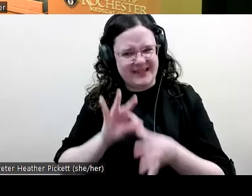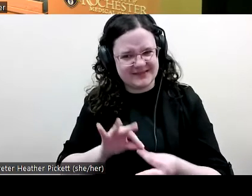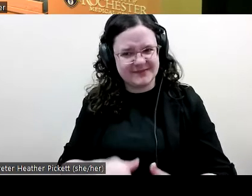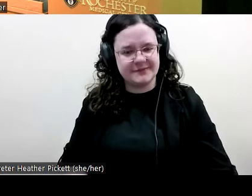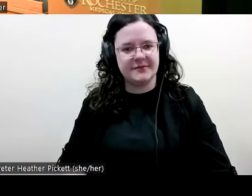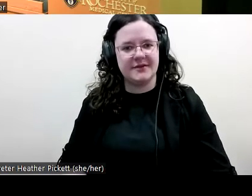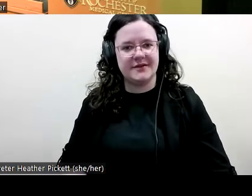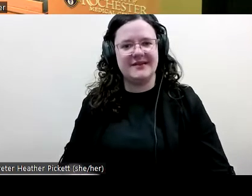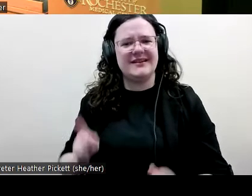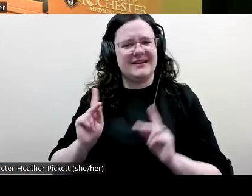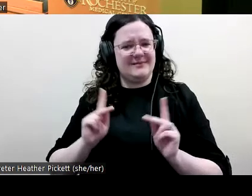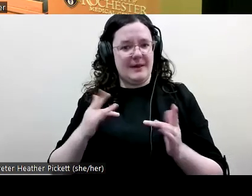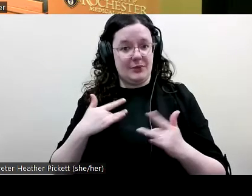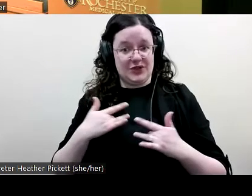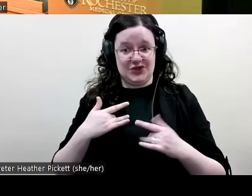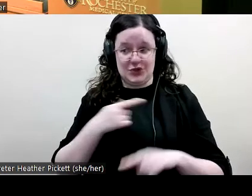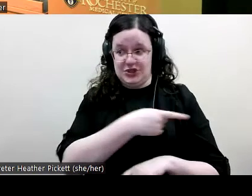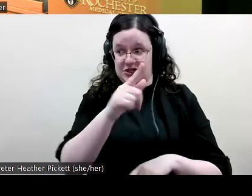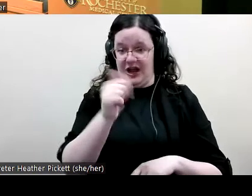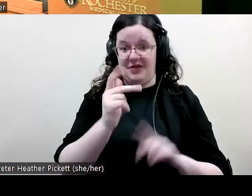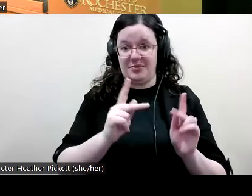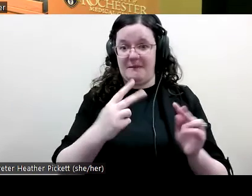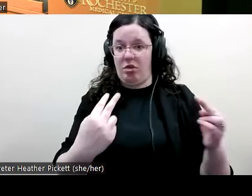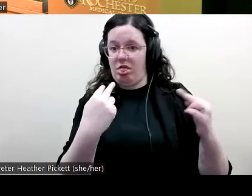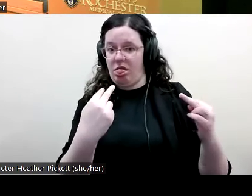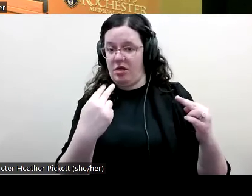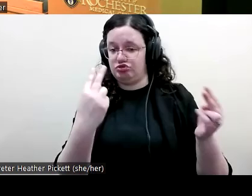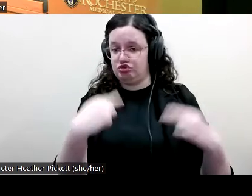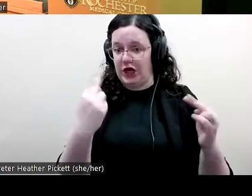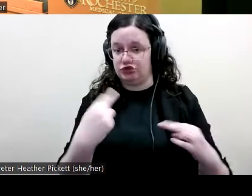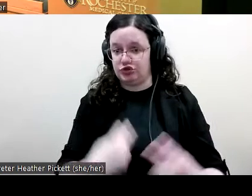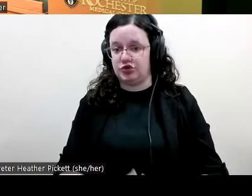judgmental reactions from others you know how are are other people going to going to see this and I